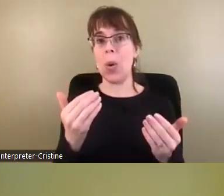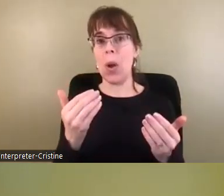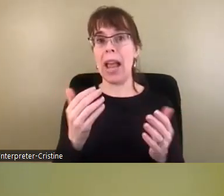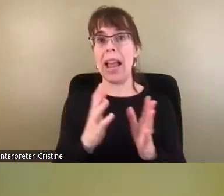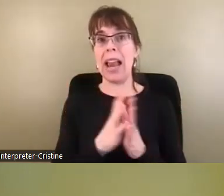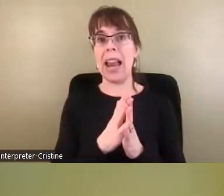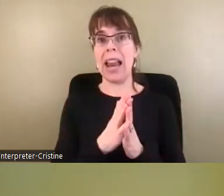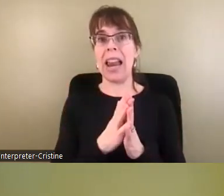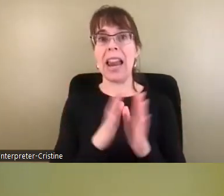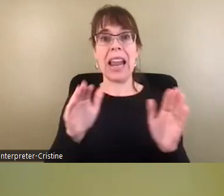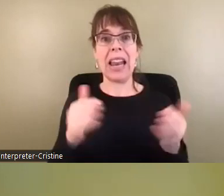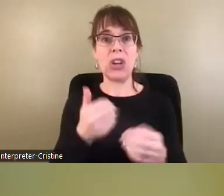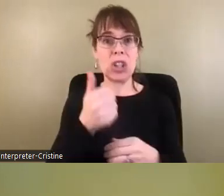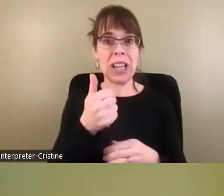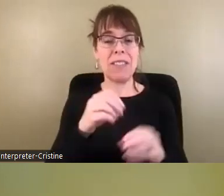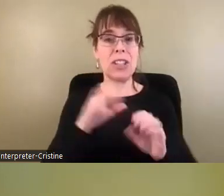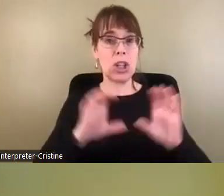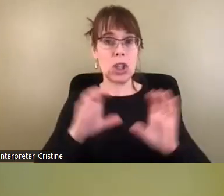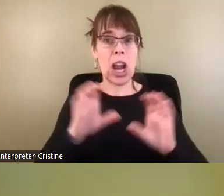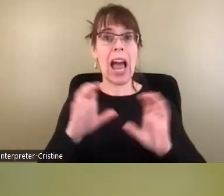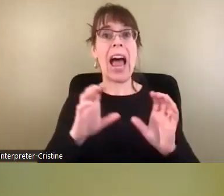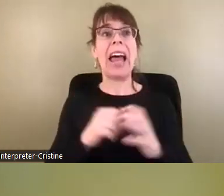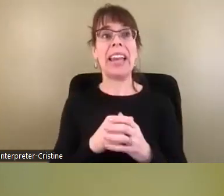introduce yourself in the chat. If you would like to do that with your name,